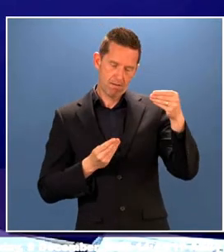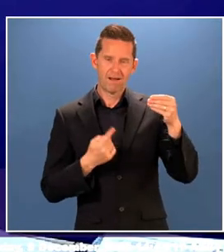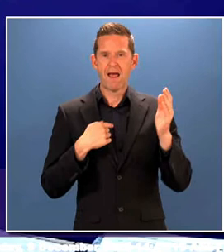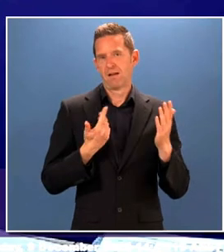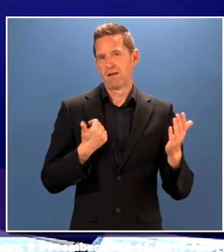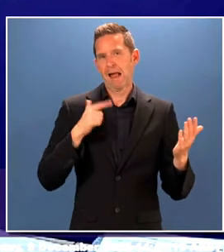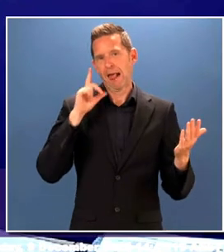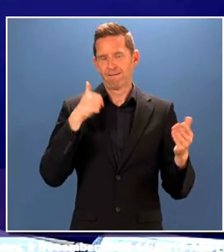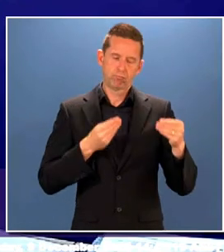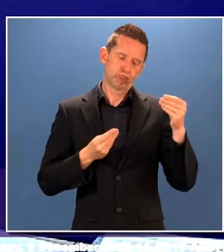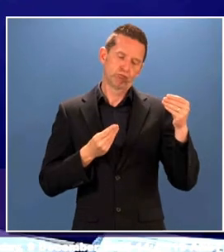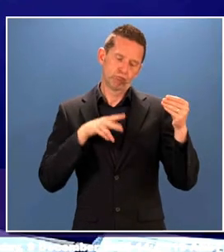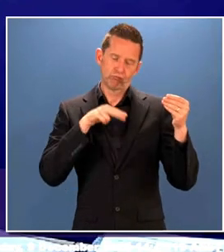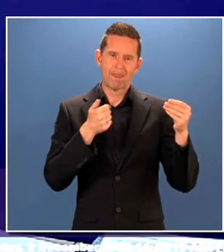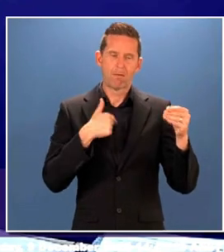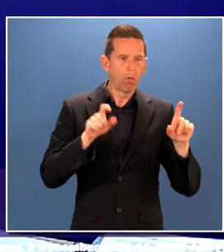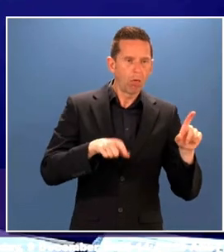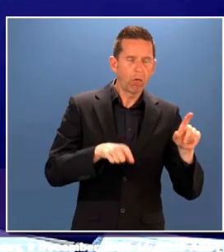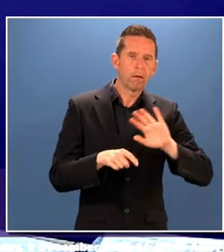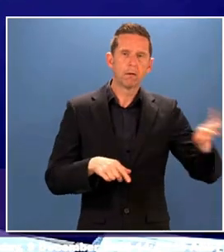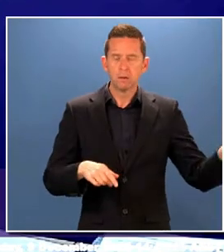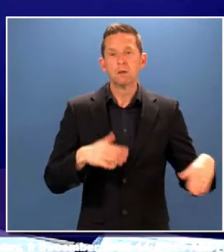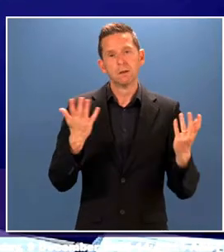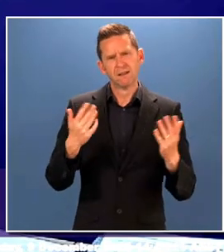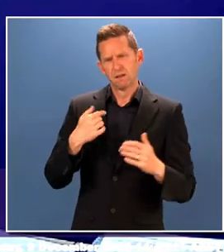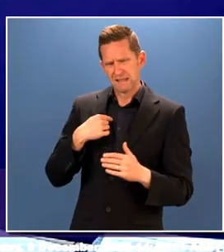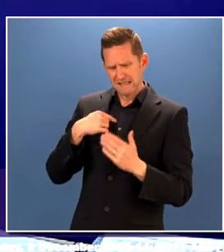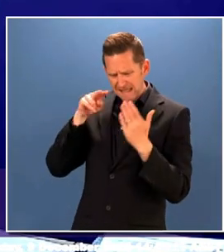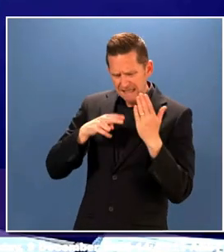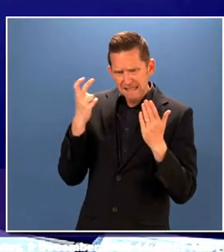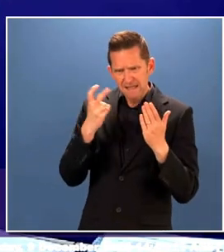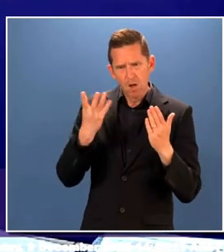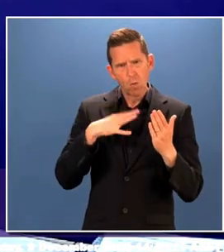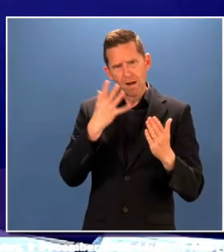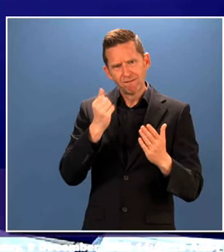I'm just interested, I'm looking for an example of a document that is headed in